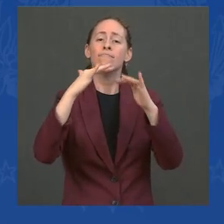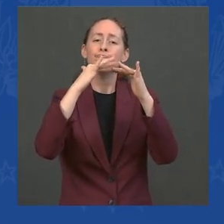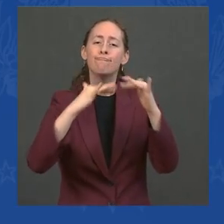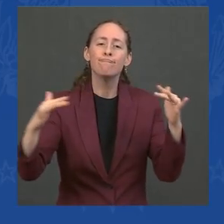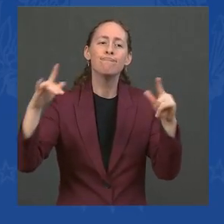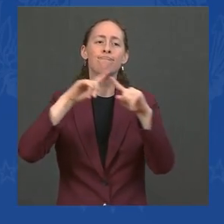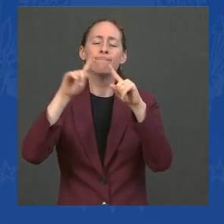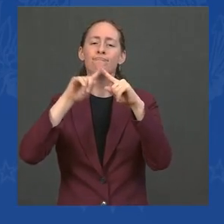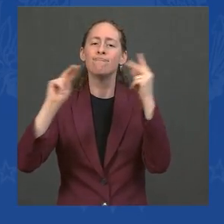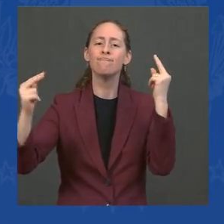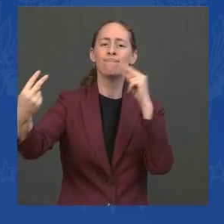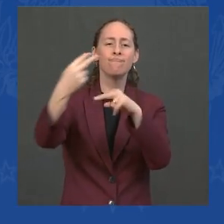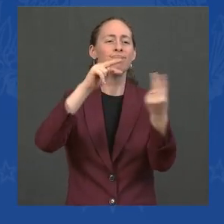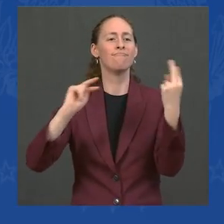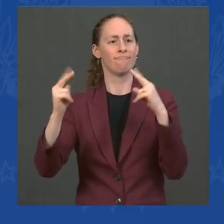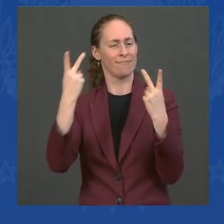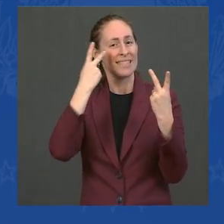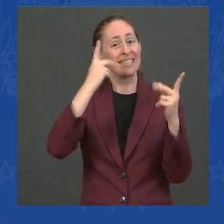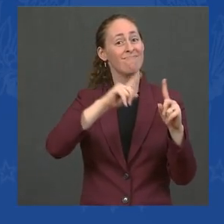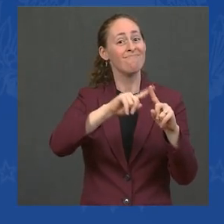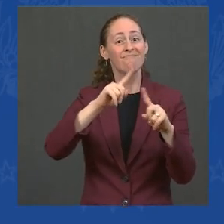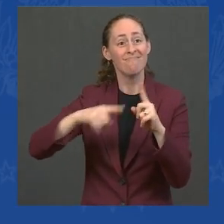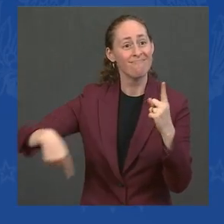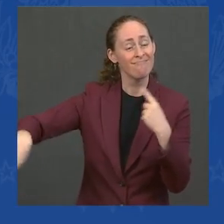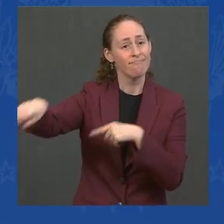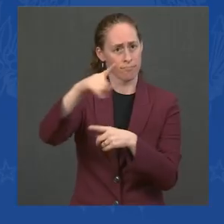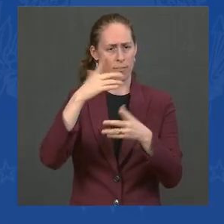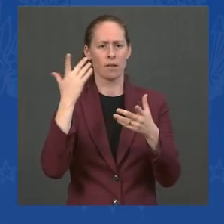and creating jobs within the communities that we work in around the country.